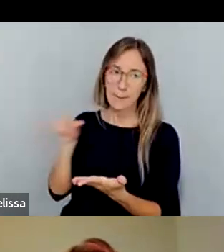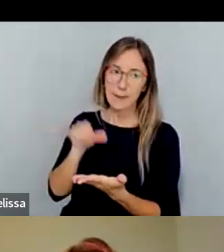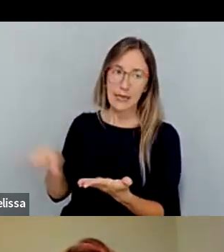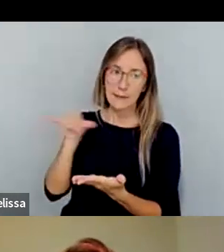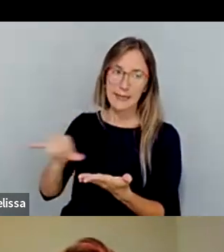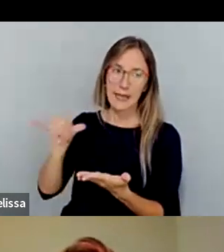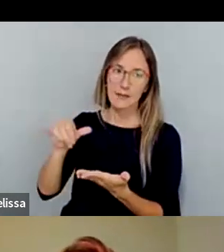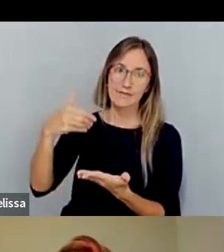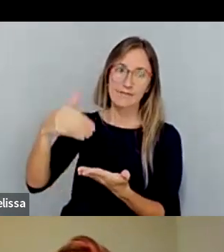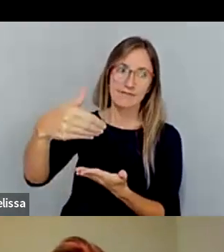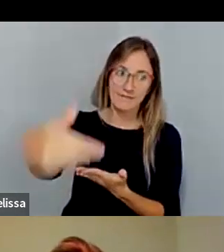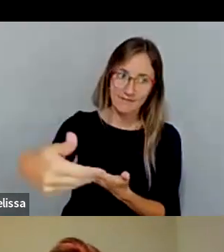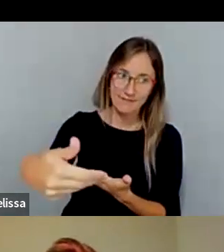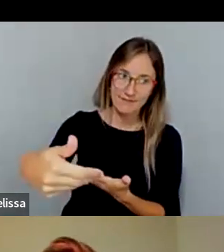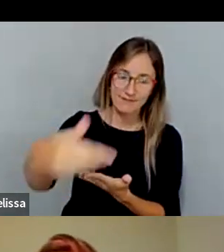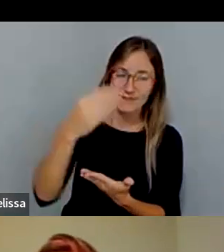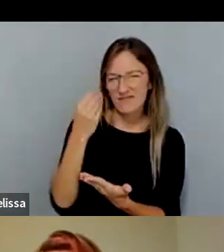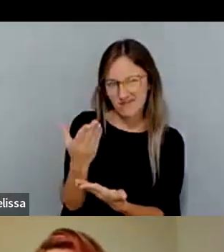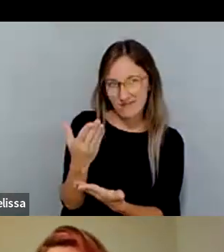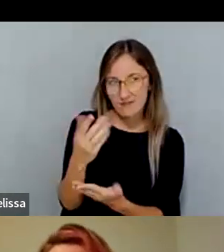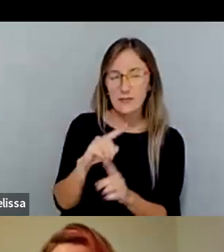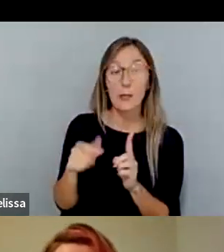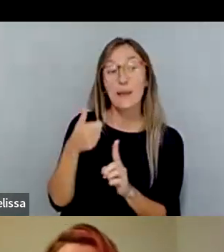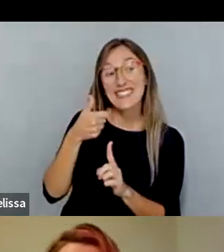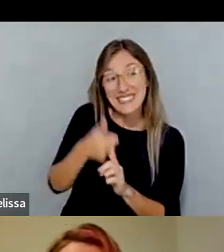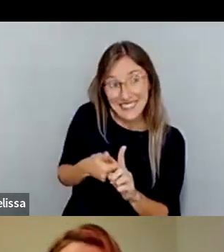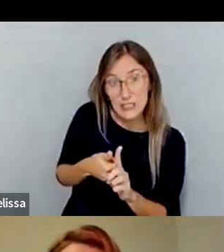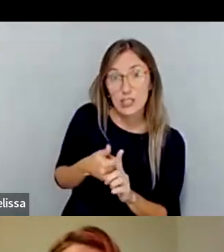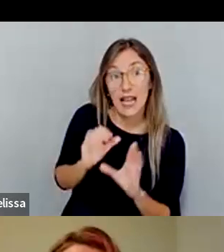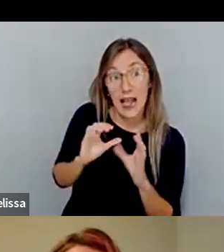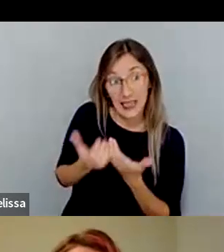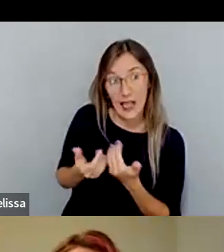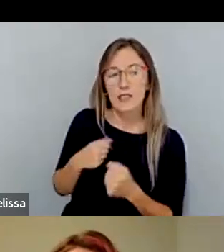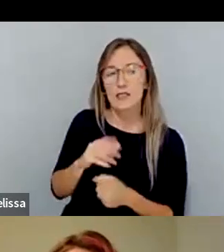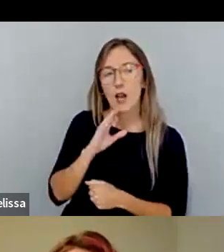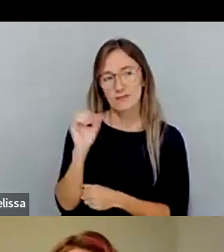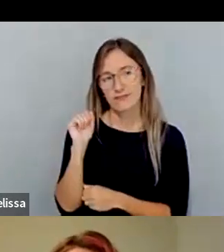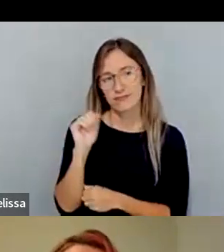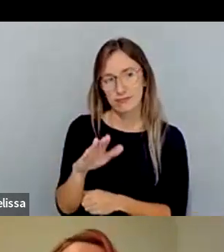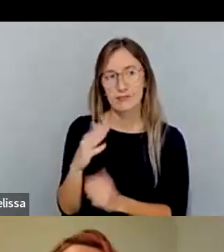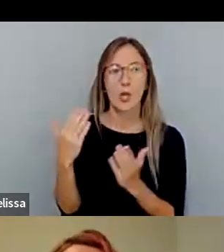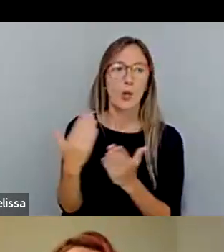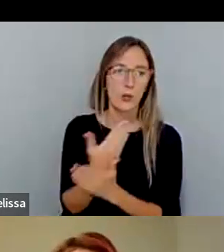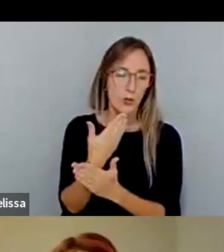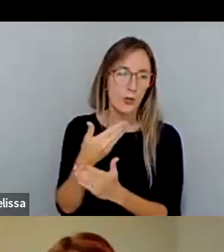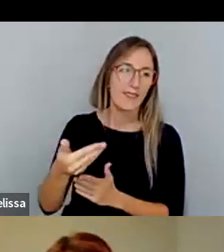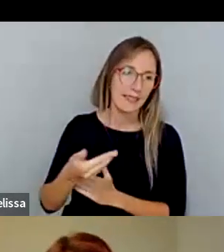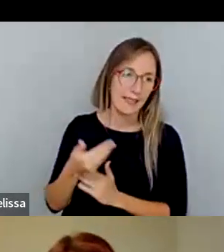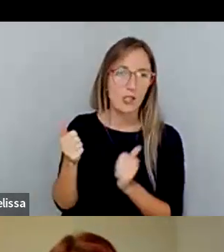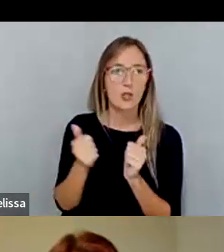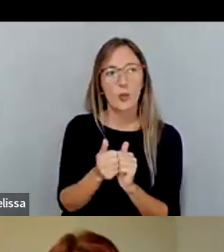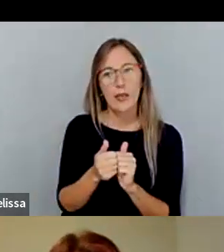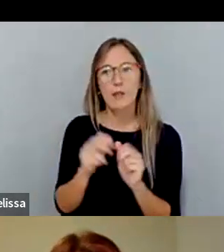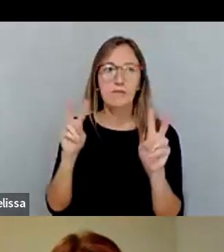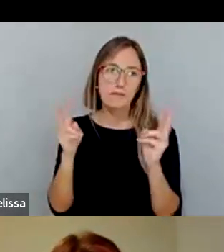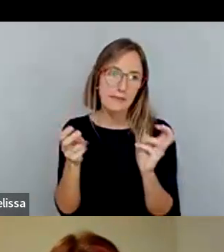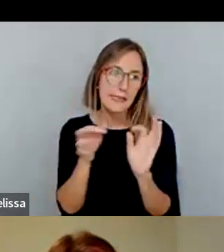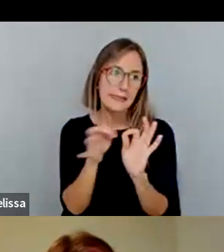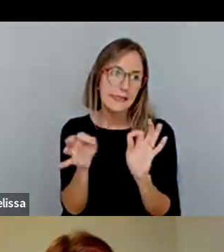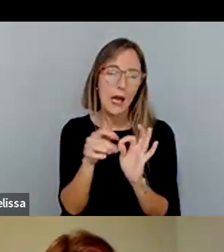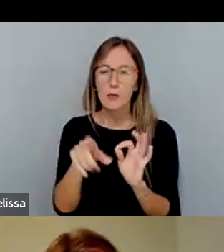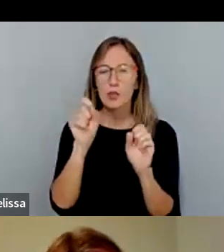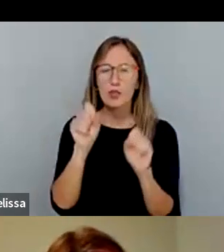only have the one link from today, it will work for the rest of the week as